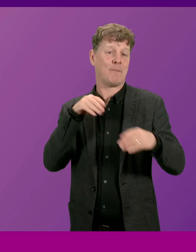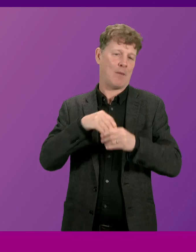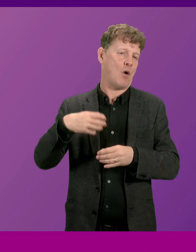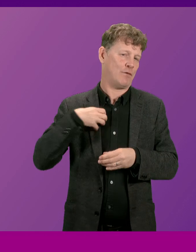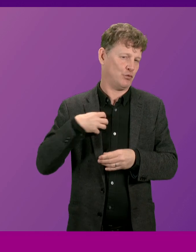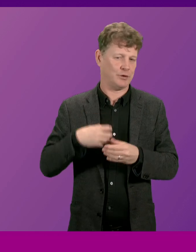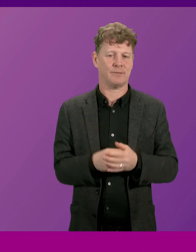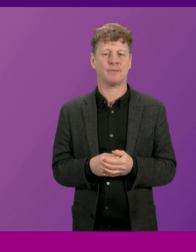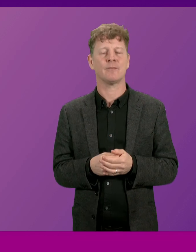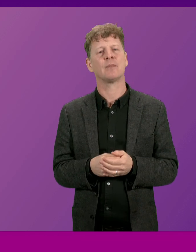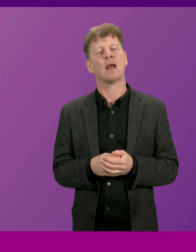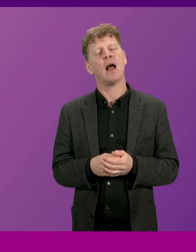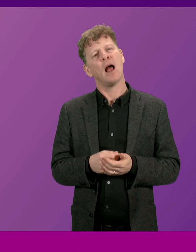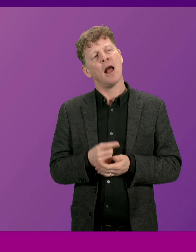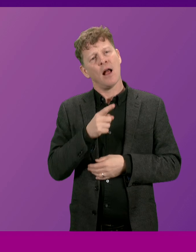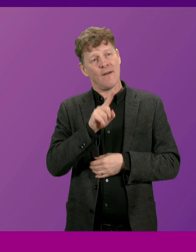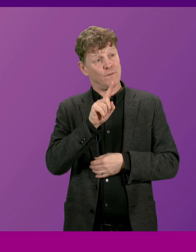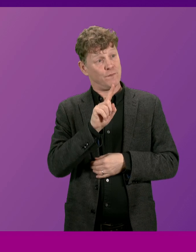The First Minister might have read an article that was published two